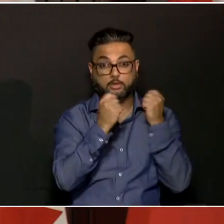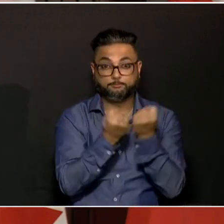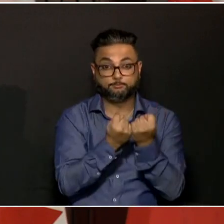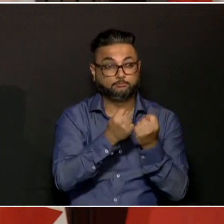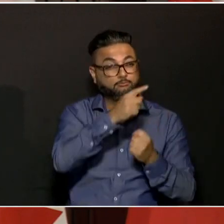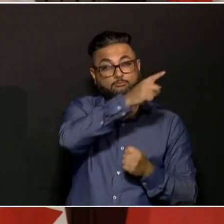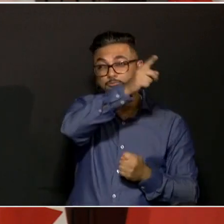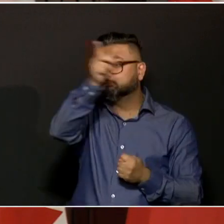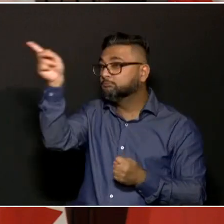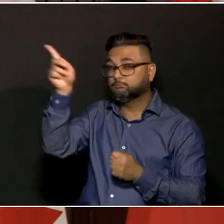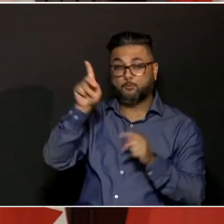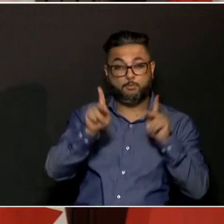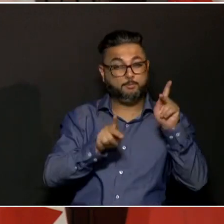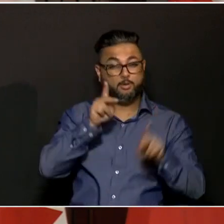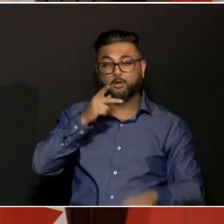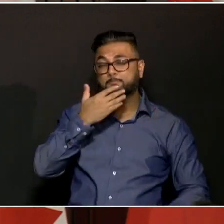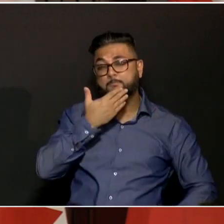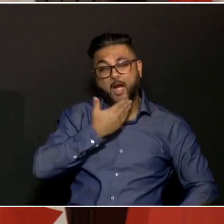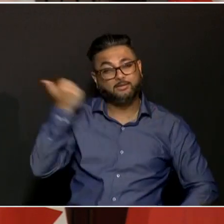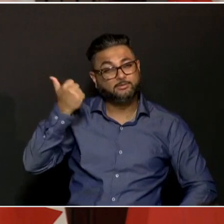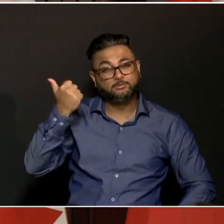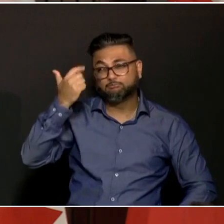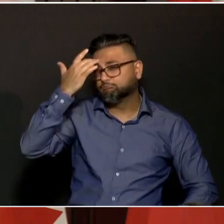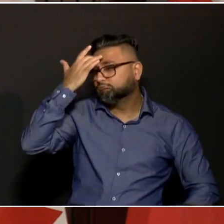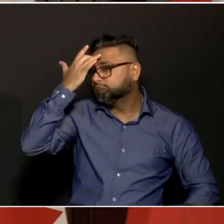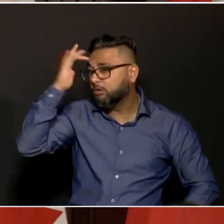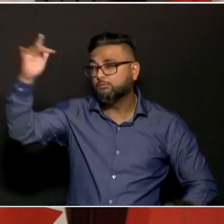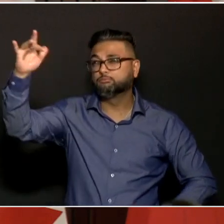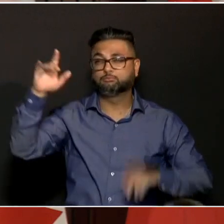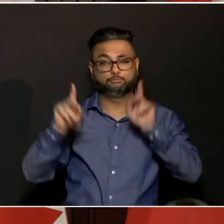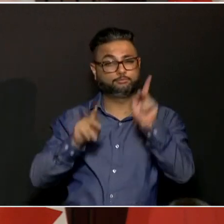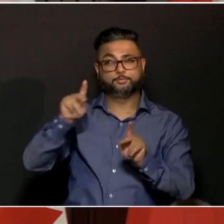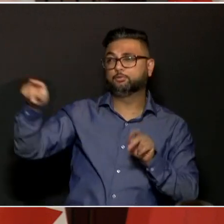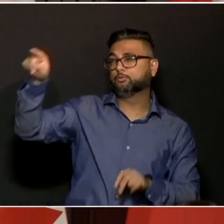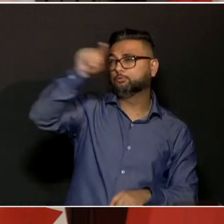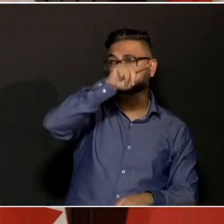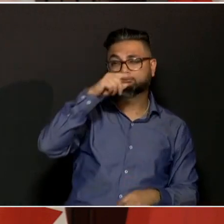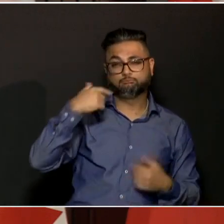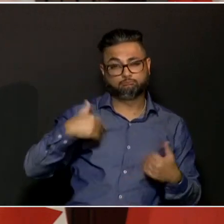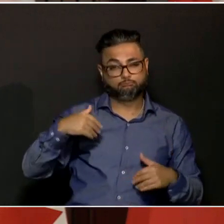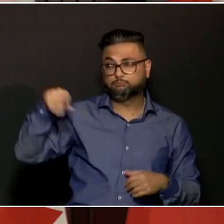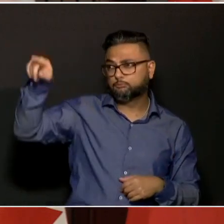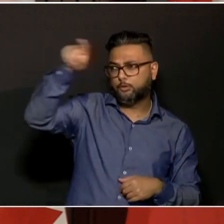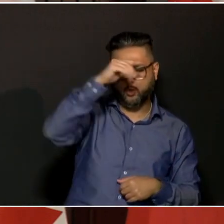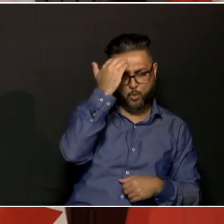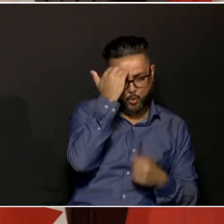health and these folks are some of the best health wise in the